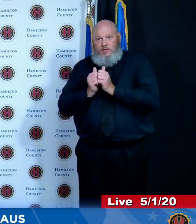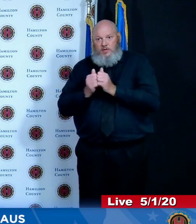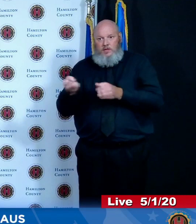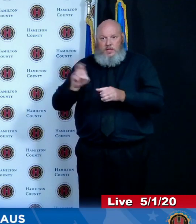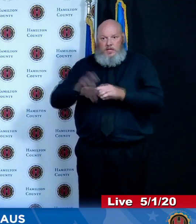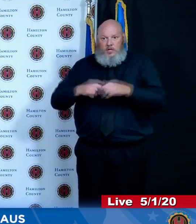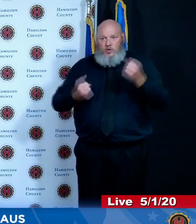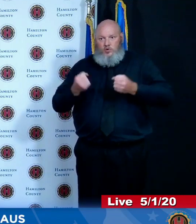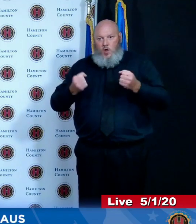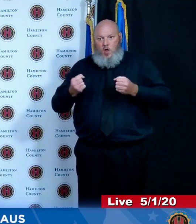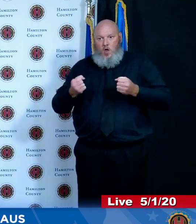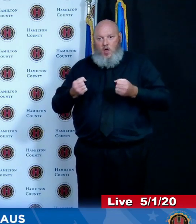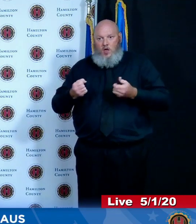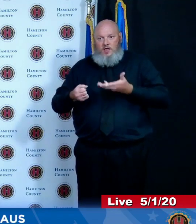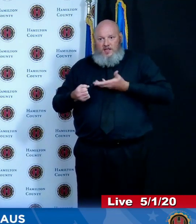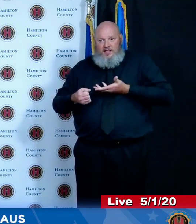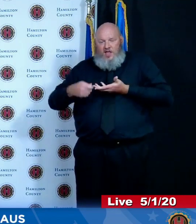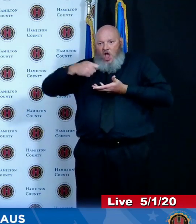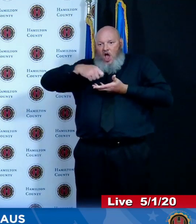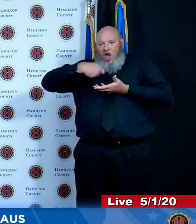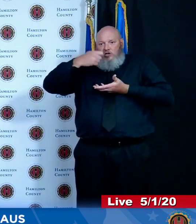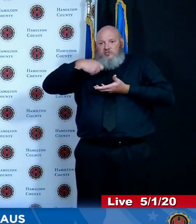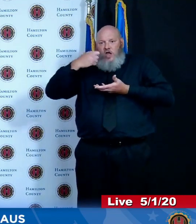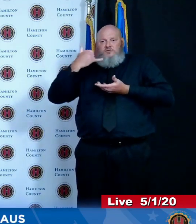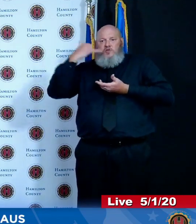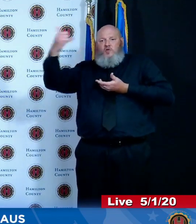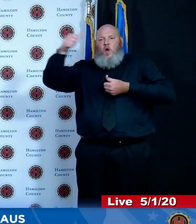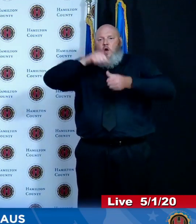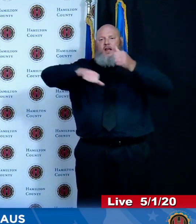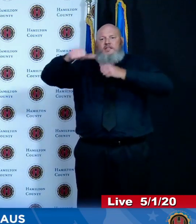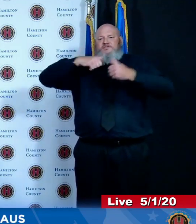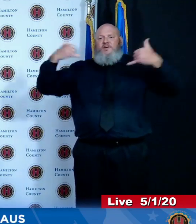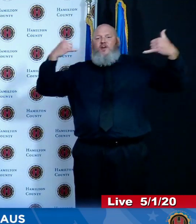that's one way to get to it right Greg that's oh that's okay